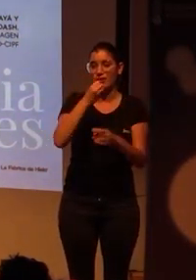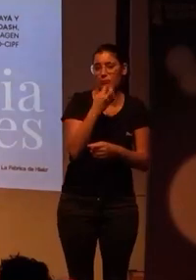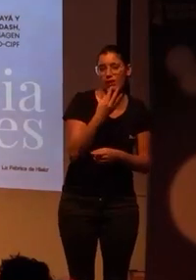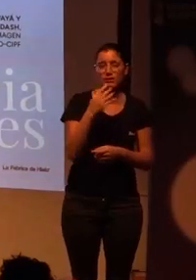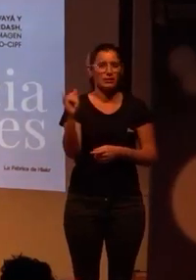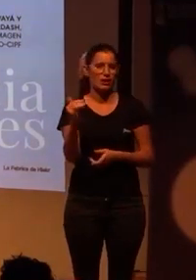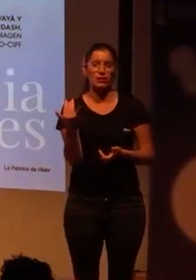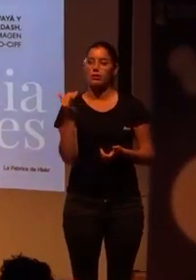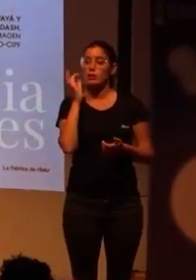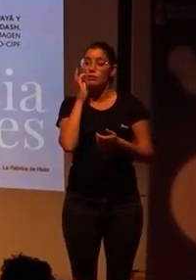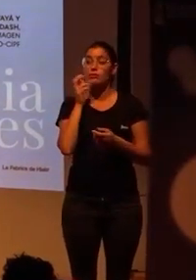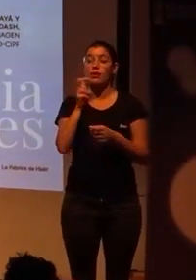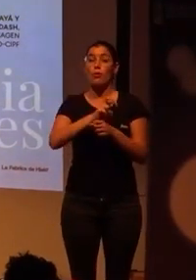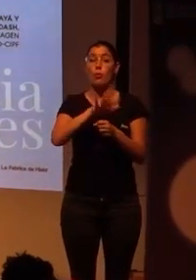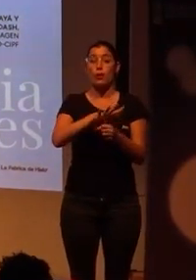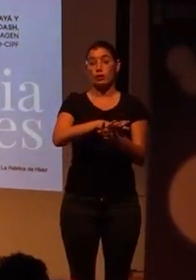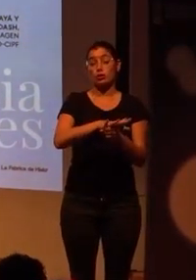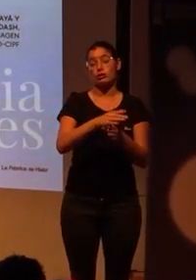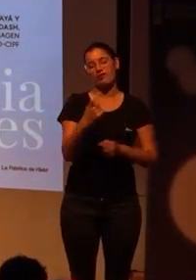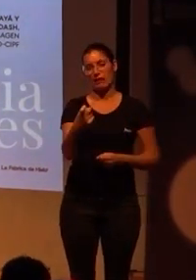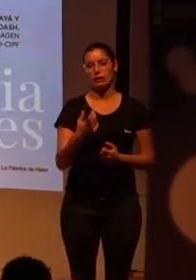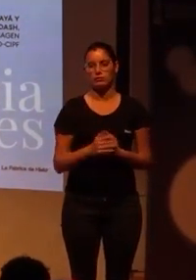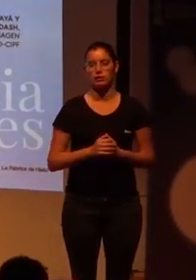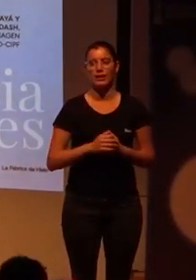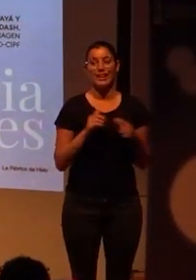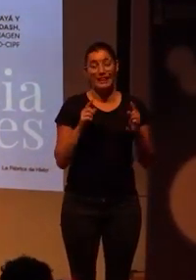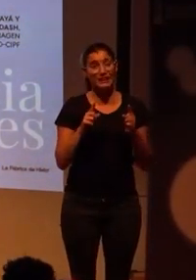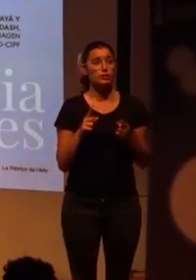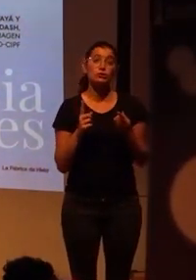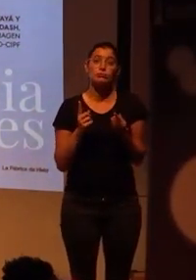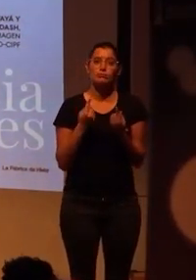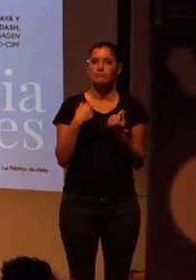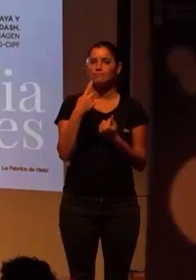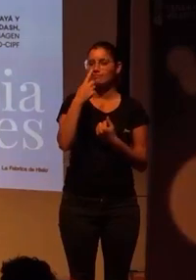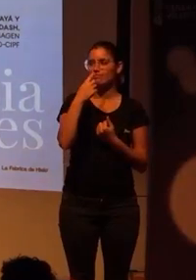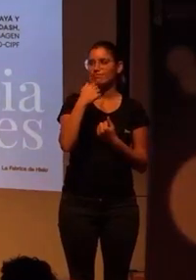but there is a lack of urban gardens and it is something that I think